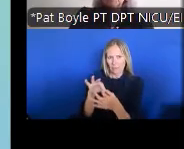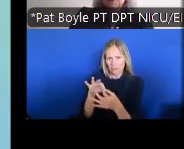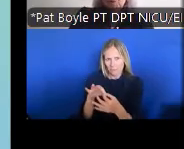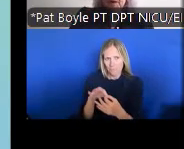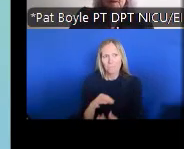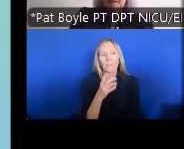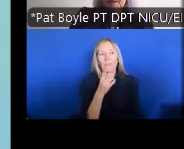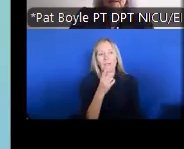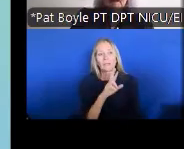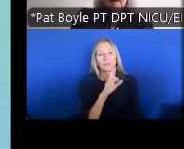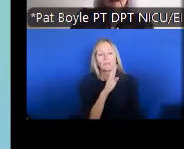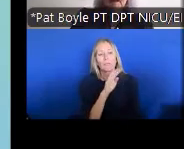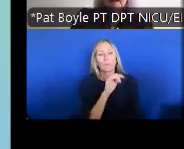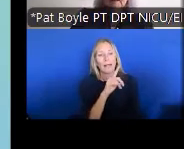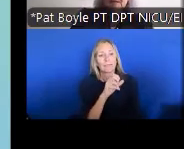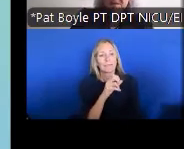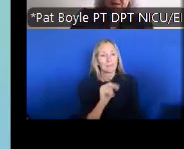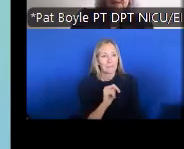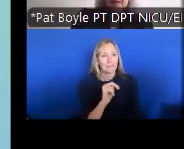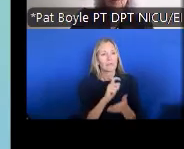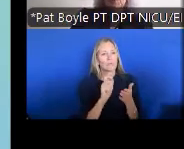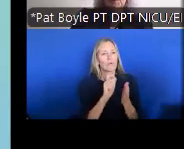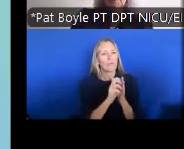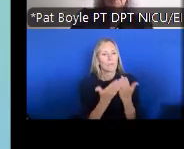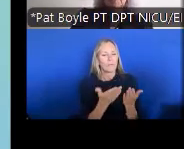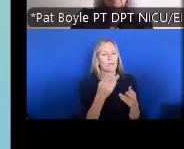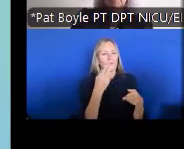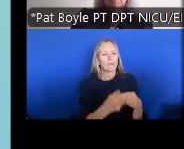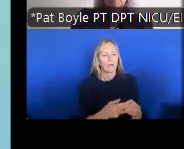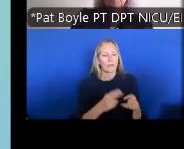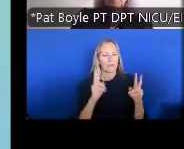Touchpoints, and he identified touchpoints as a universal